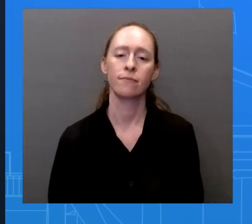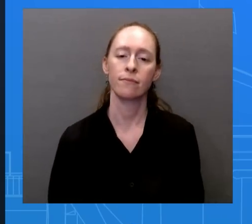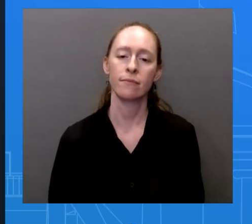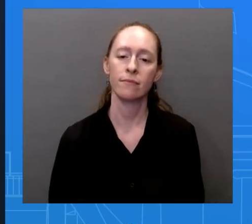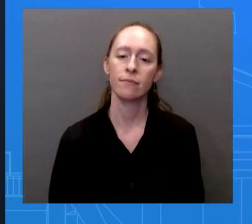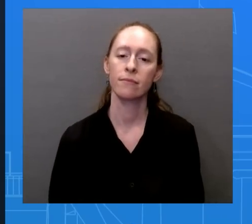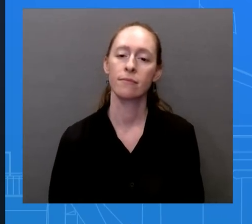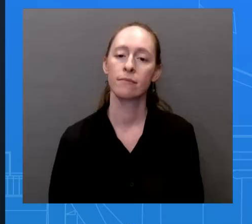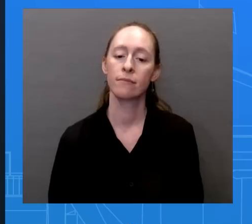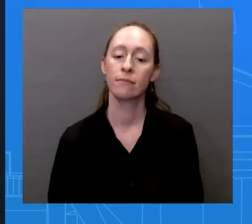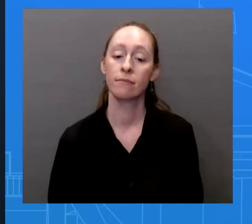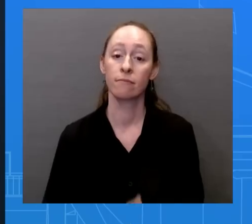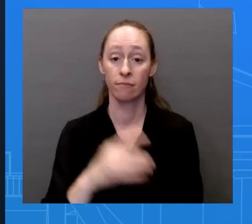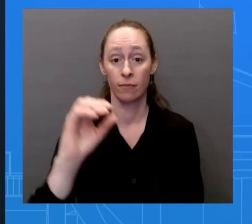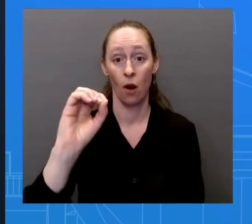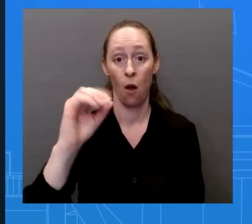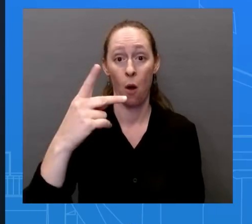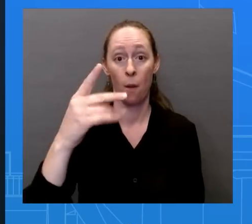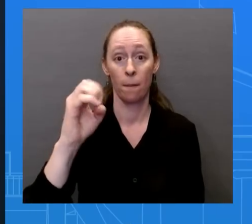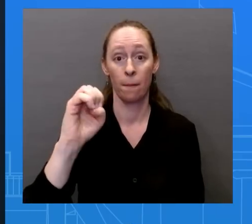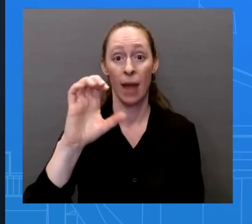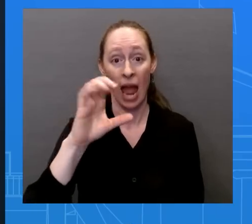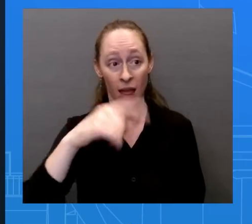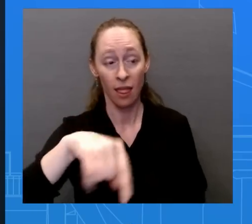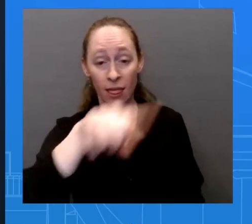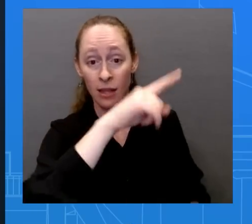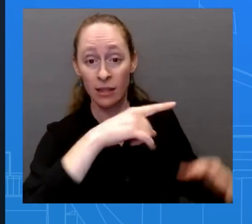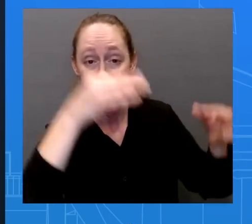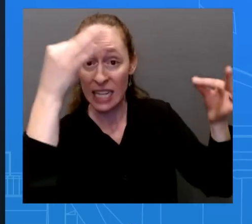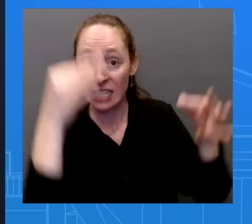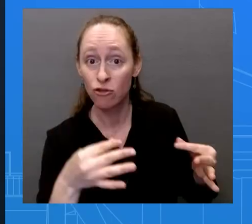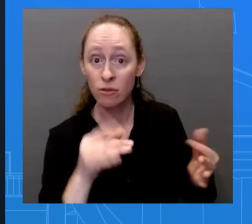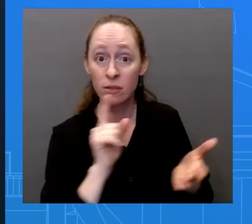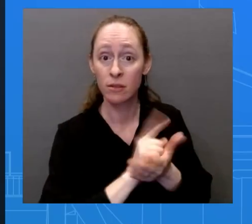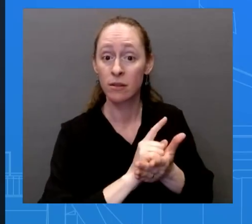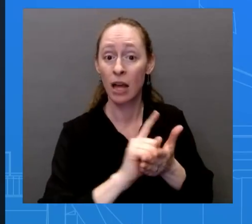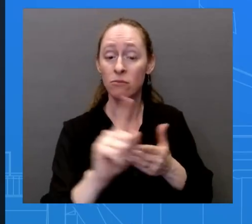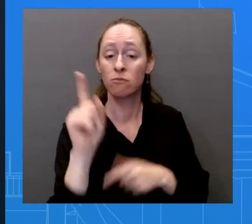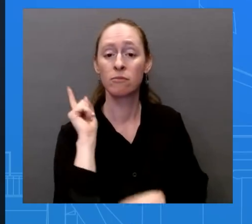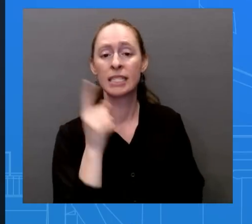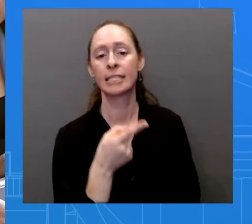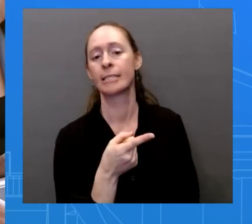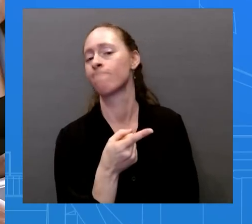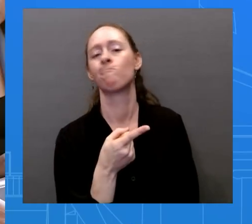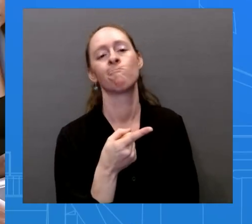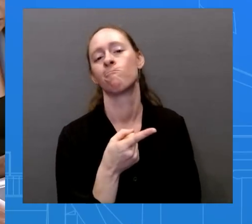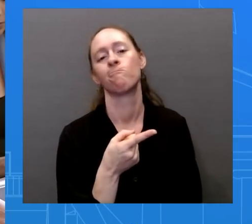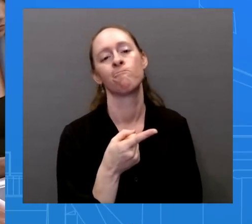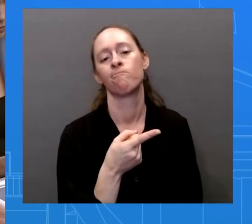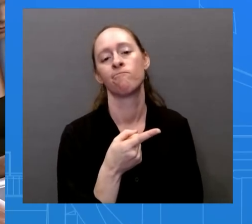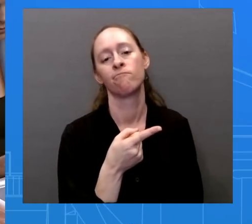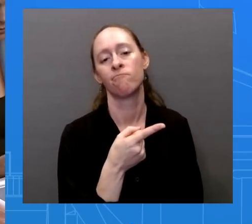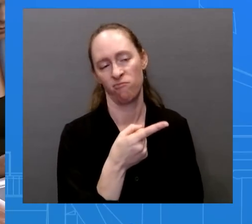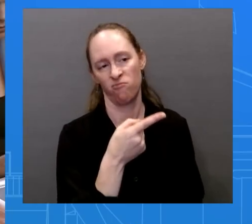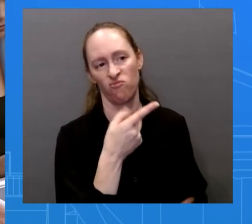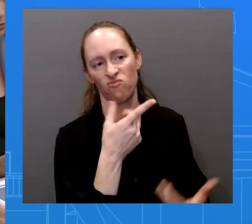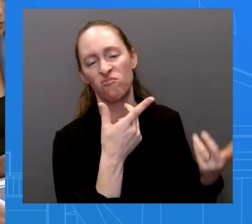proves that that's where they are aligning their energy policy is with Russia. The Press: So, given that, Senator Bob Menendez, the chair of the Foreign Relations Committee